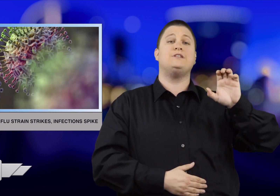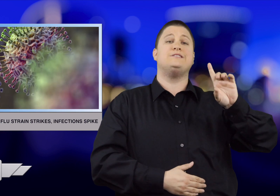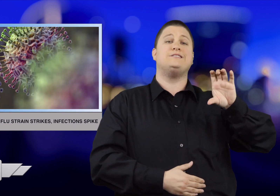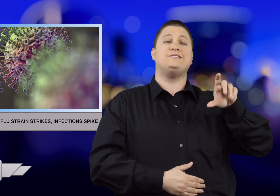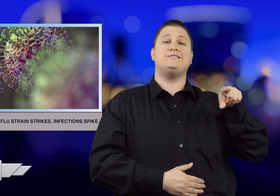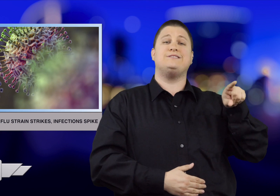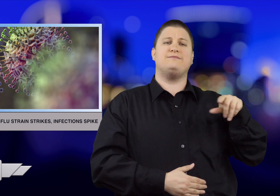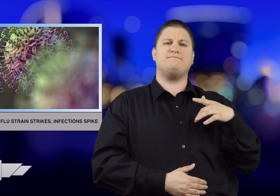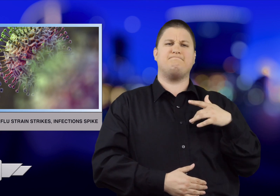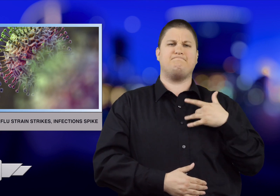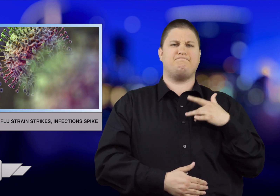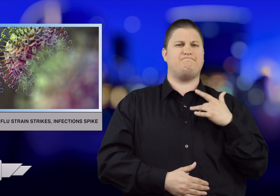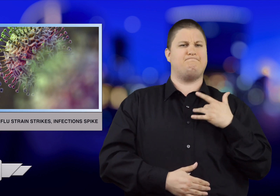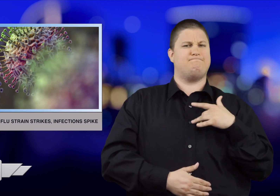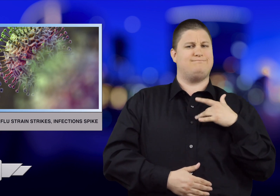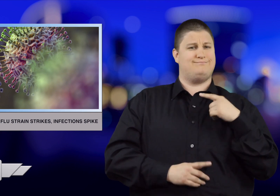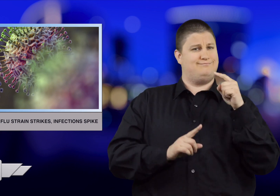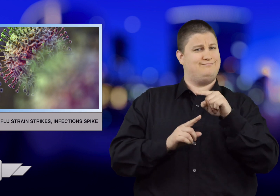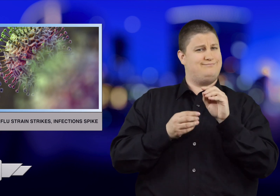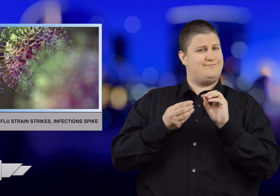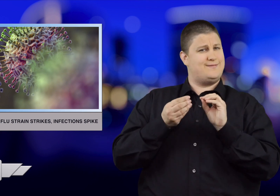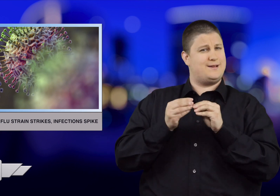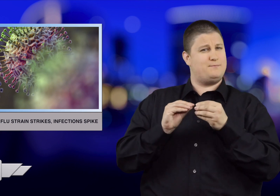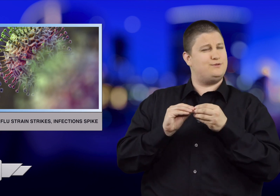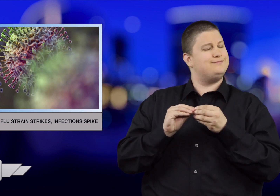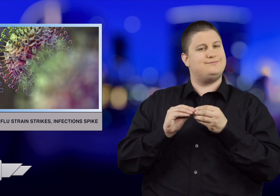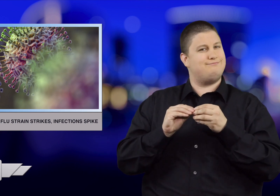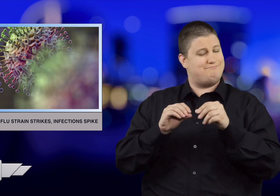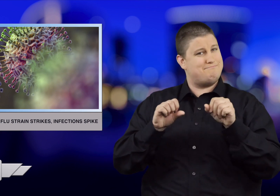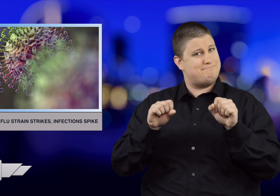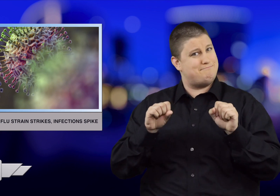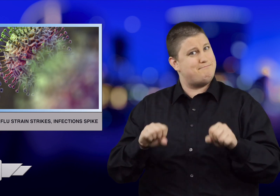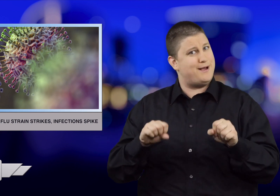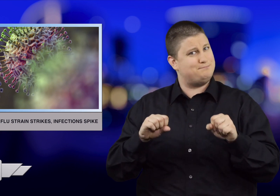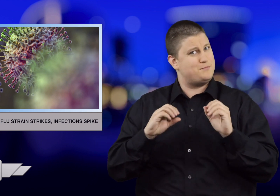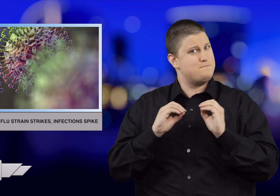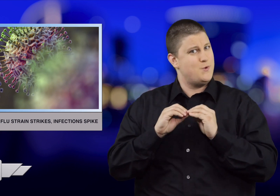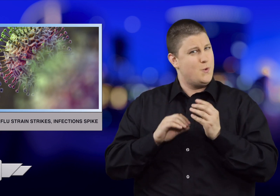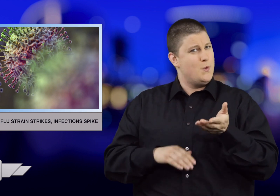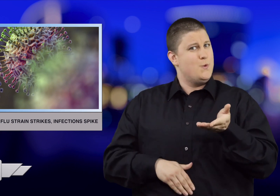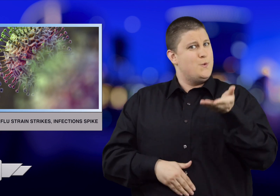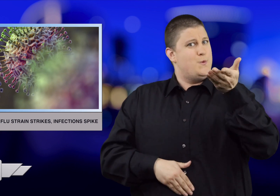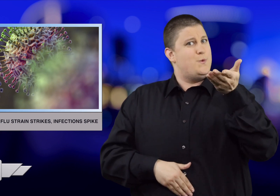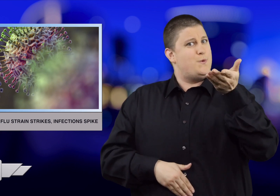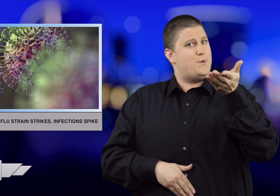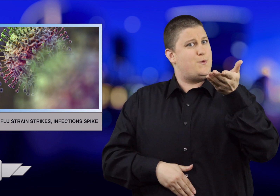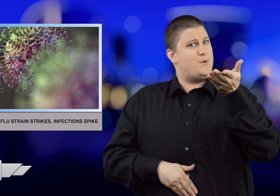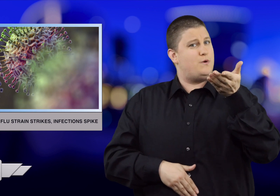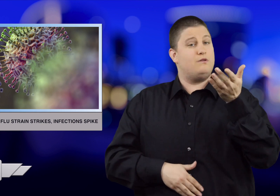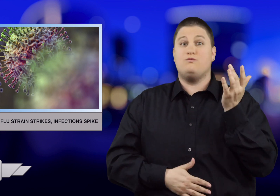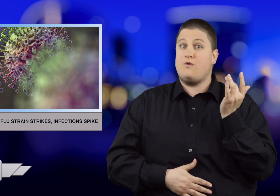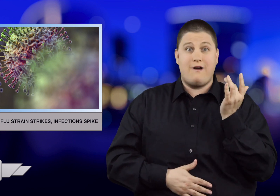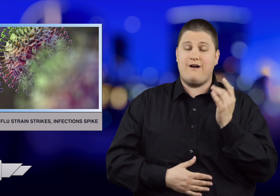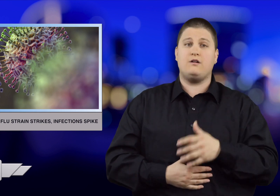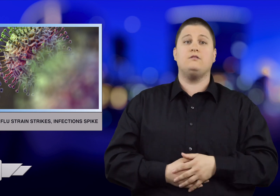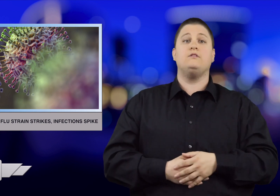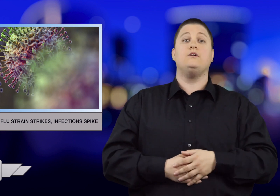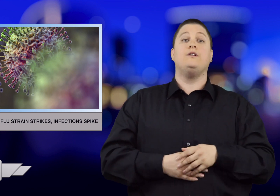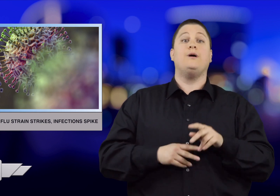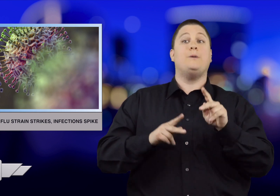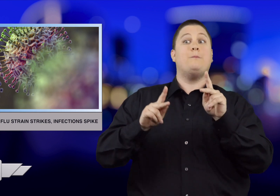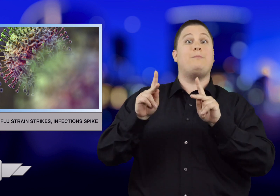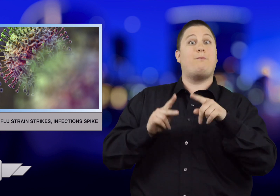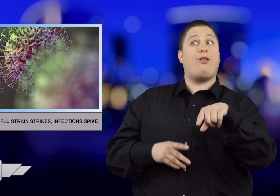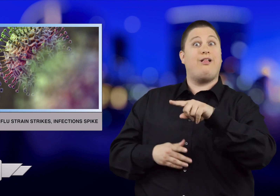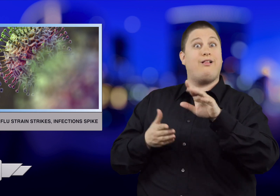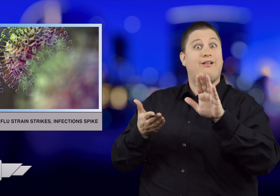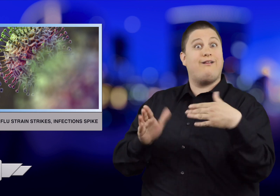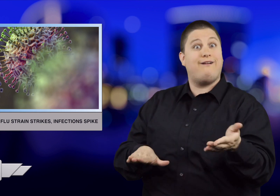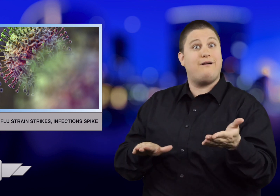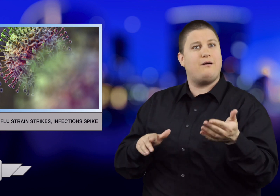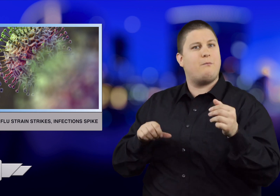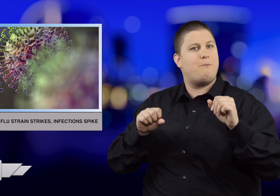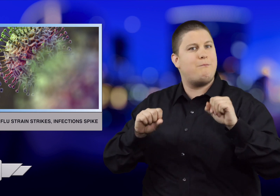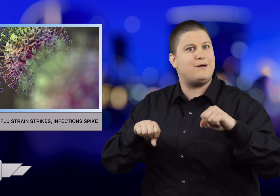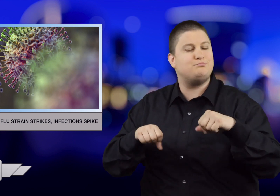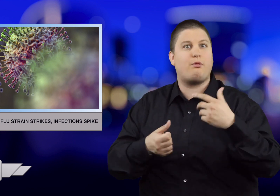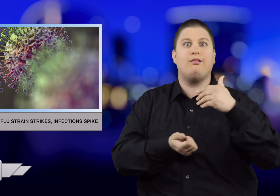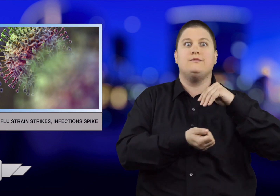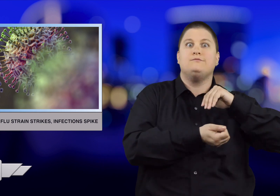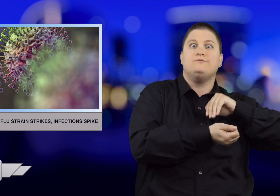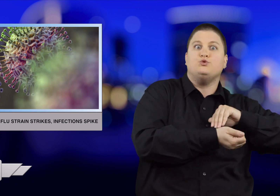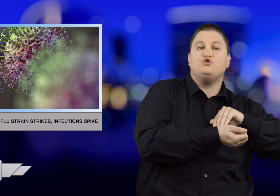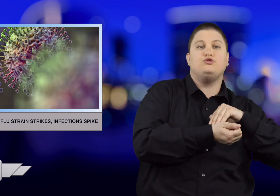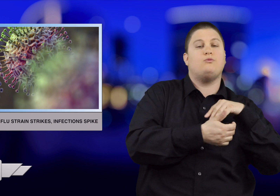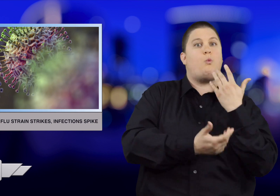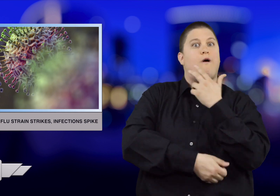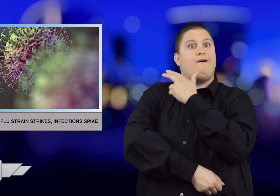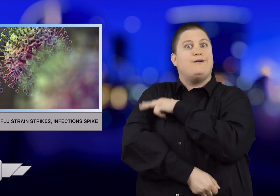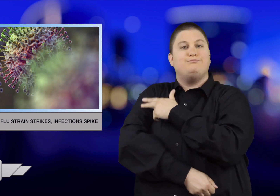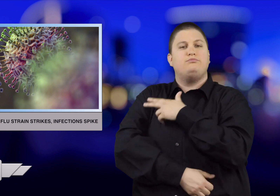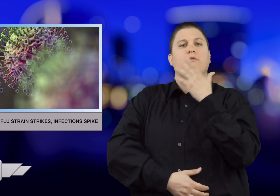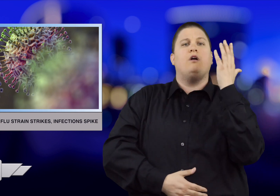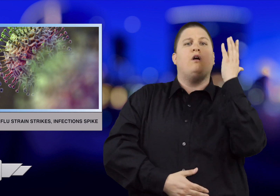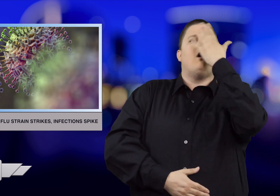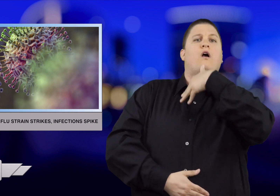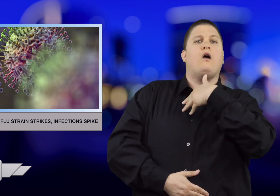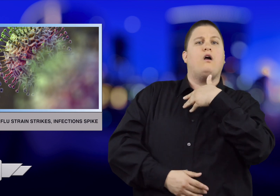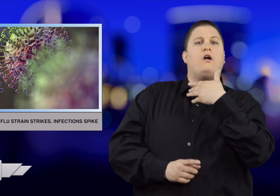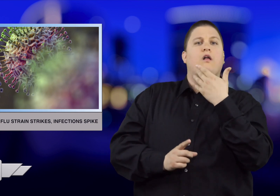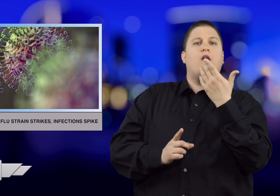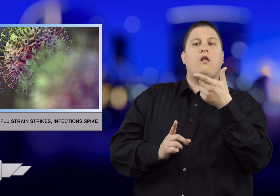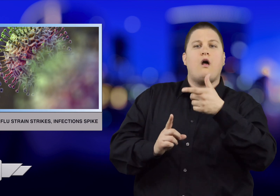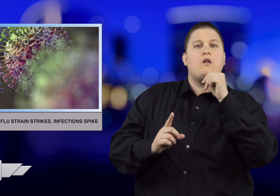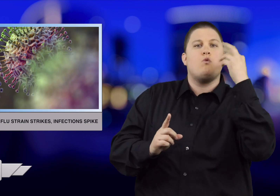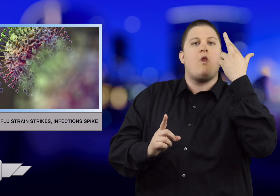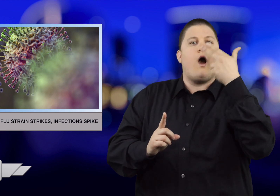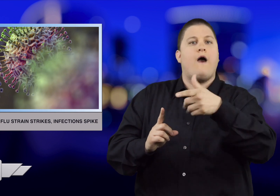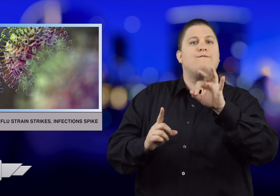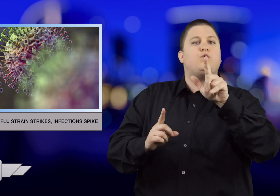And the CDC believes these numbers could be gravely high because not all flu related deaths